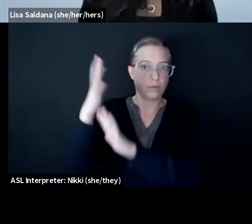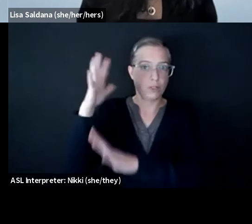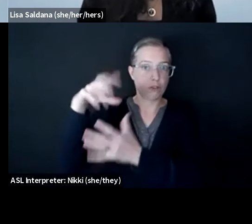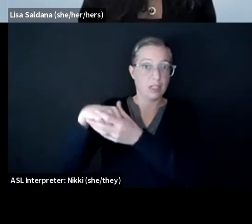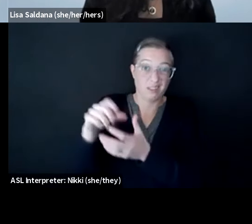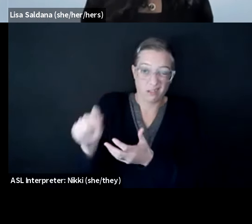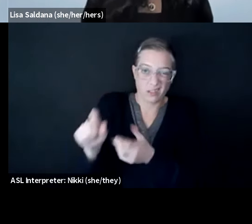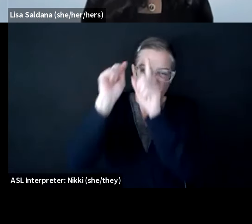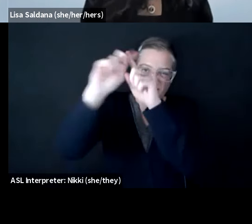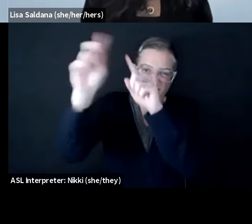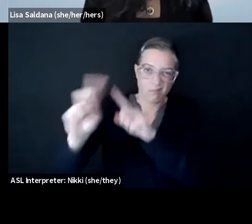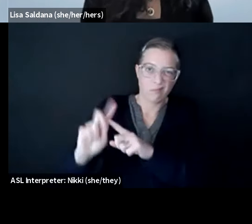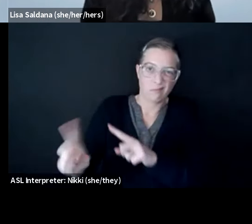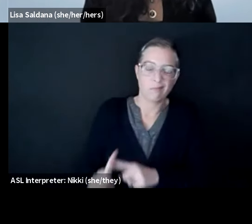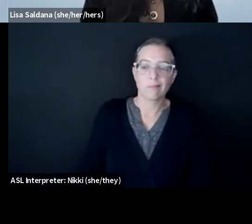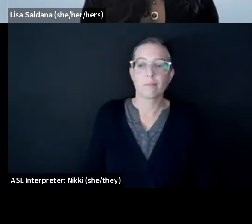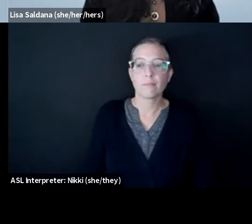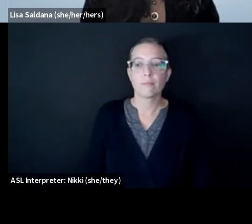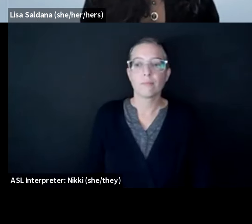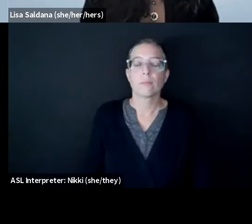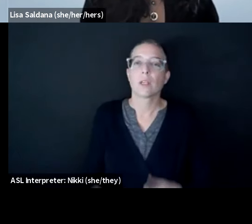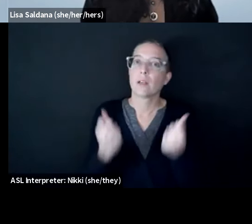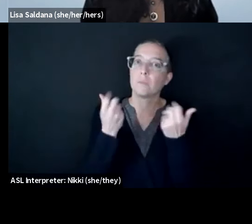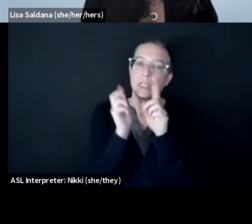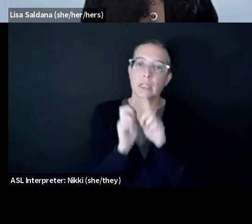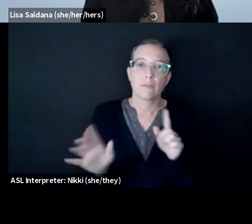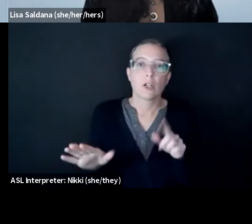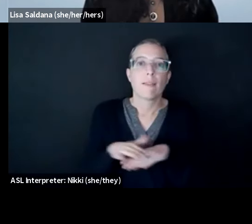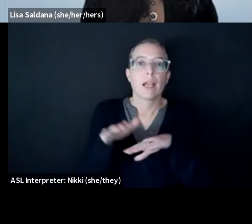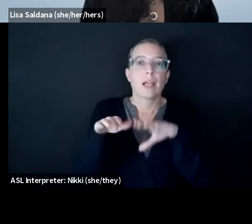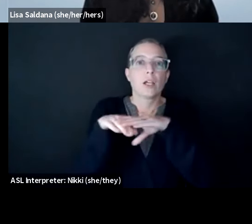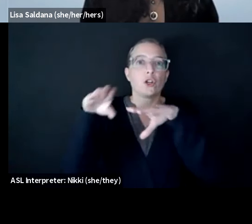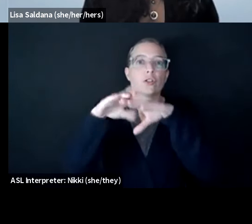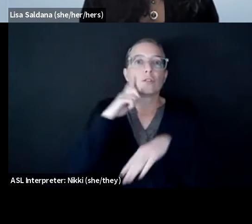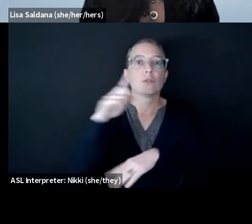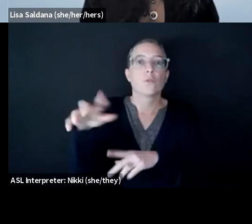Kris Krasnowski: You know there's certainly multiple layers of environment that we have to pay attention to.